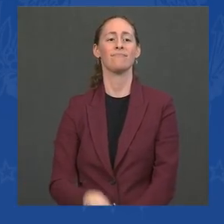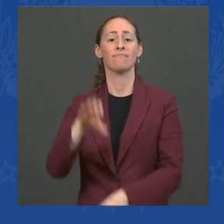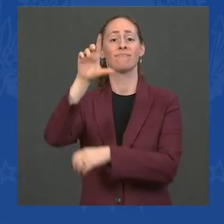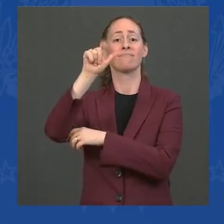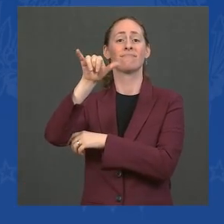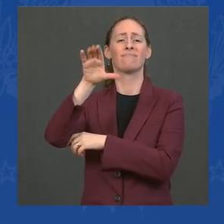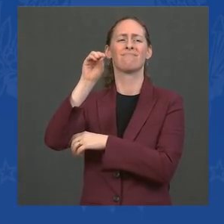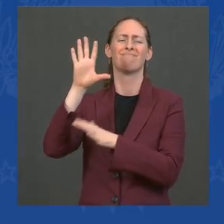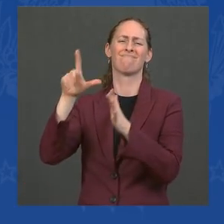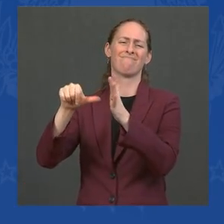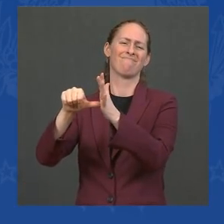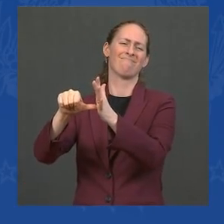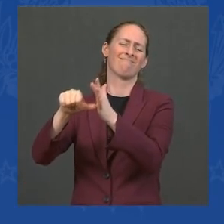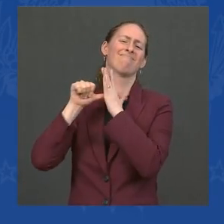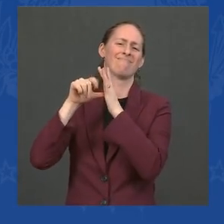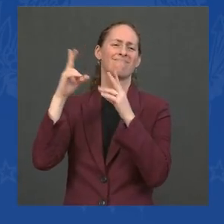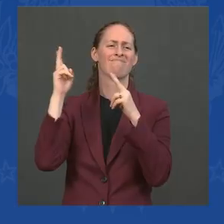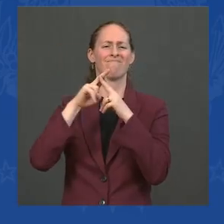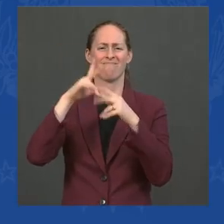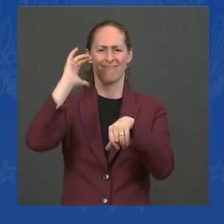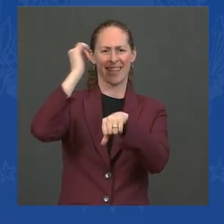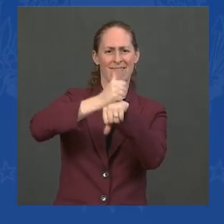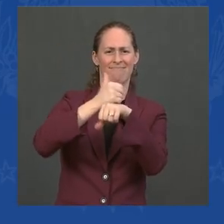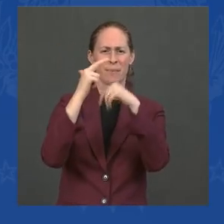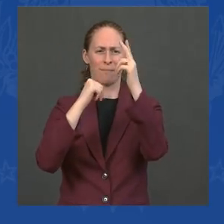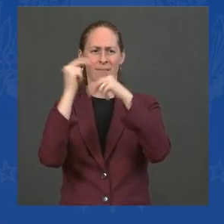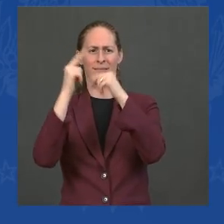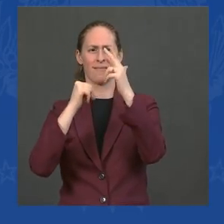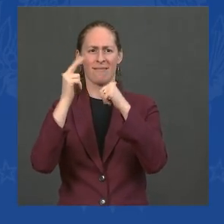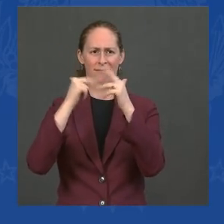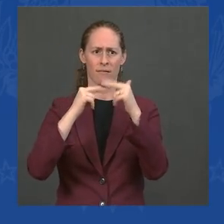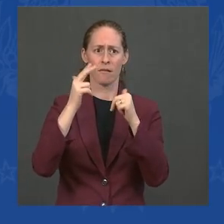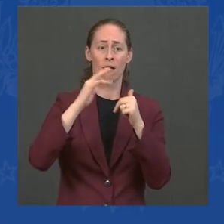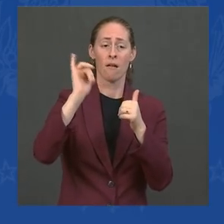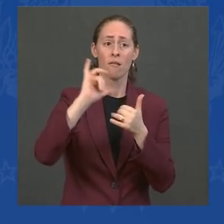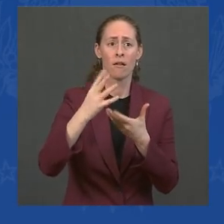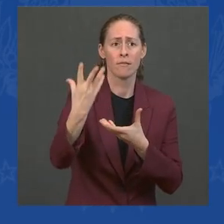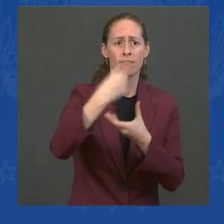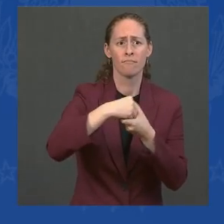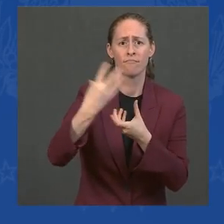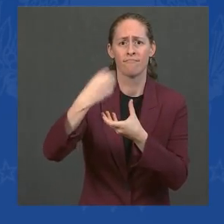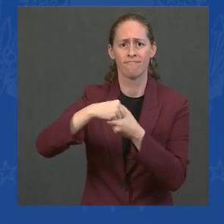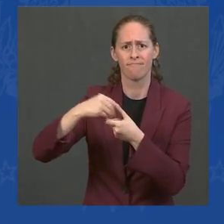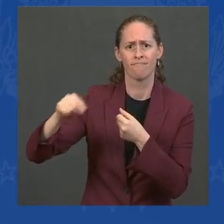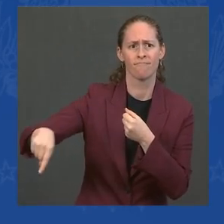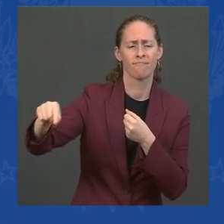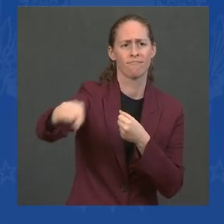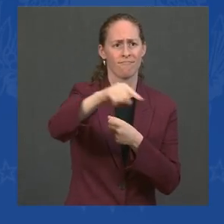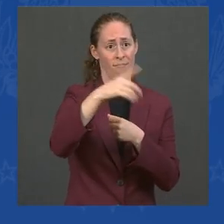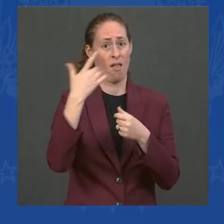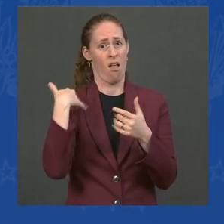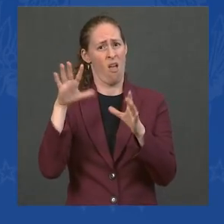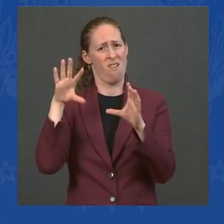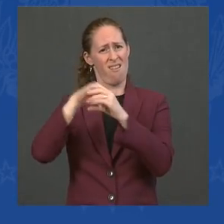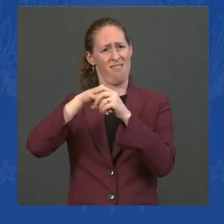I have been with Clayco for 23 years because of its core values, and its core values are treating others